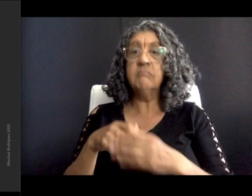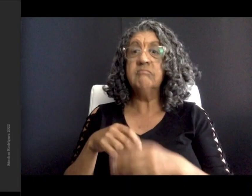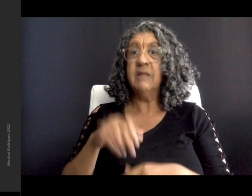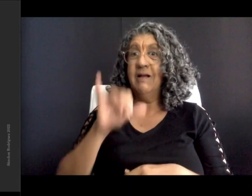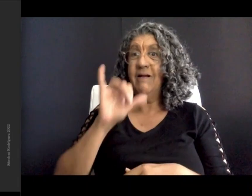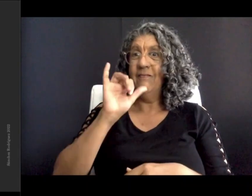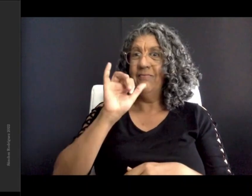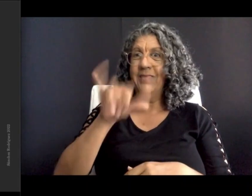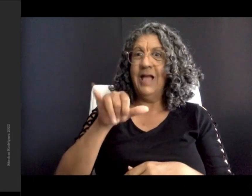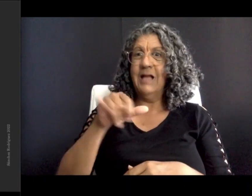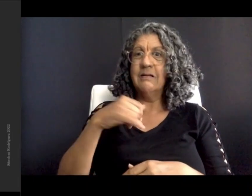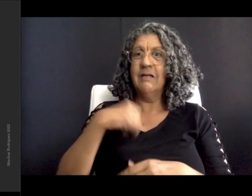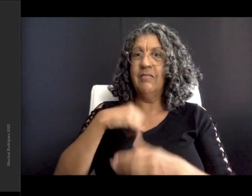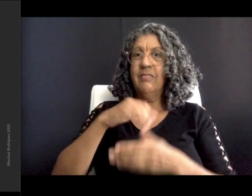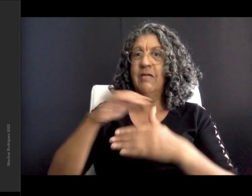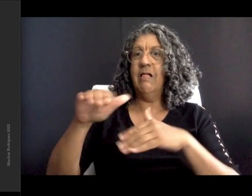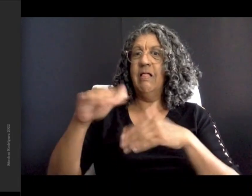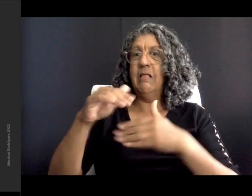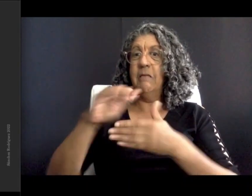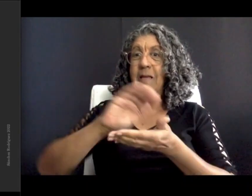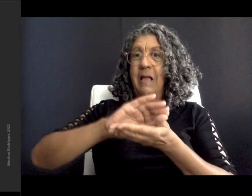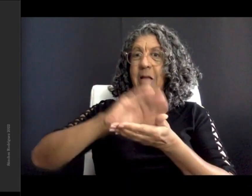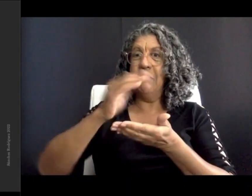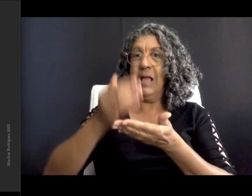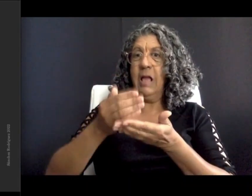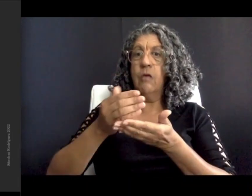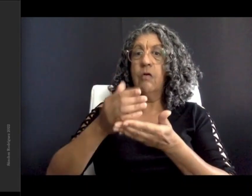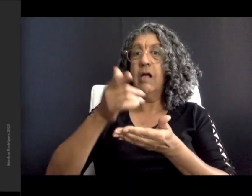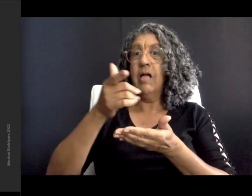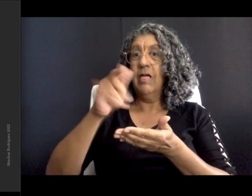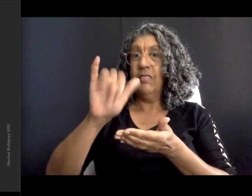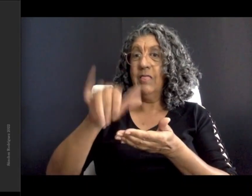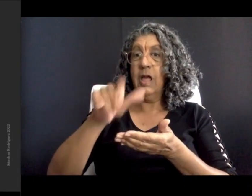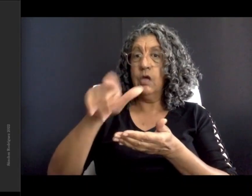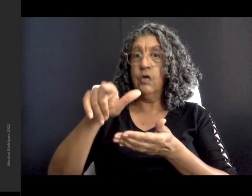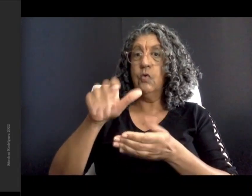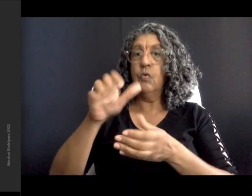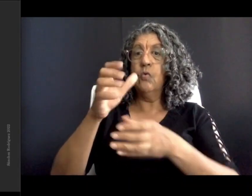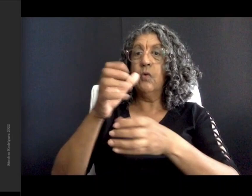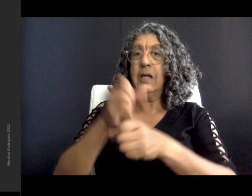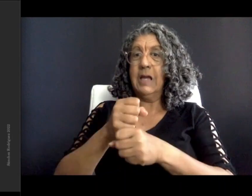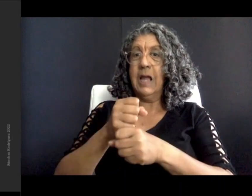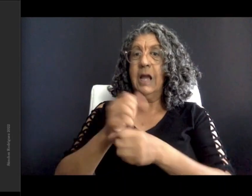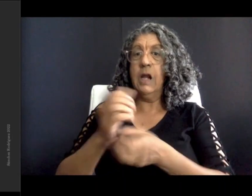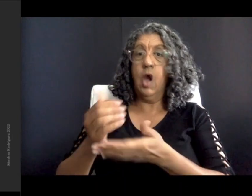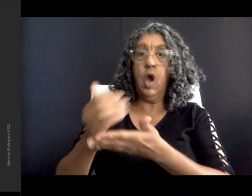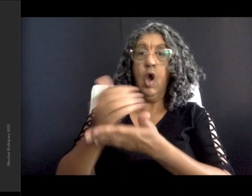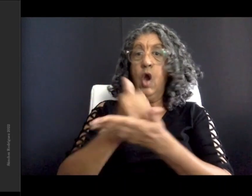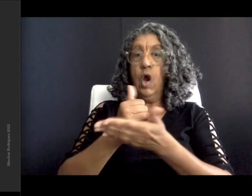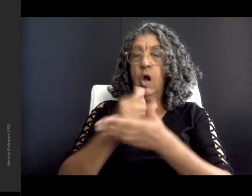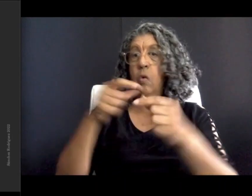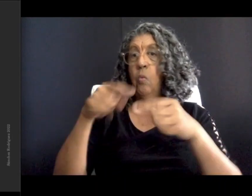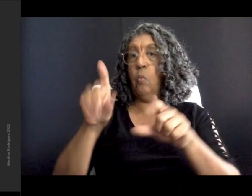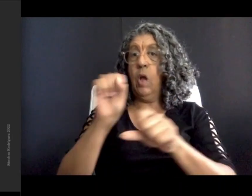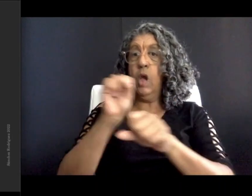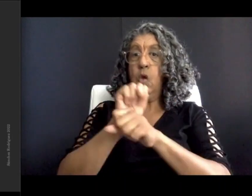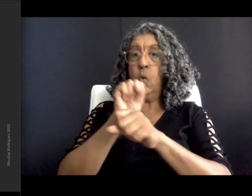So that limits the amount you can earn while you're working.